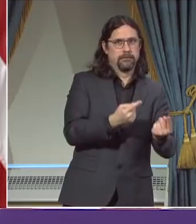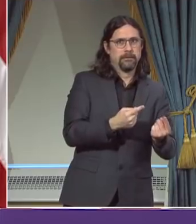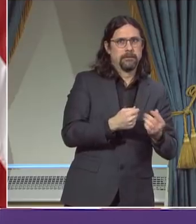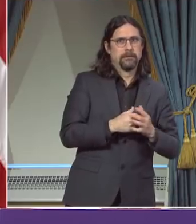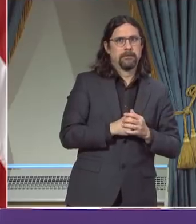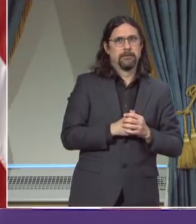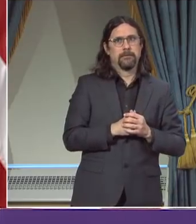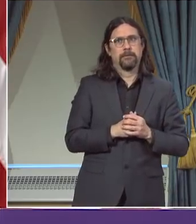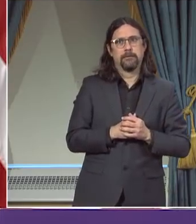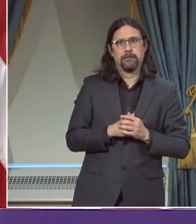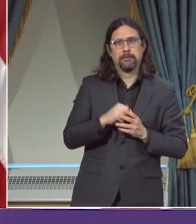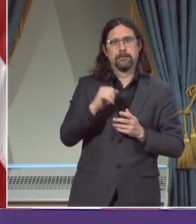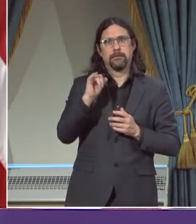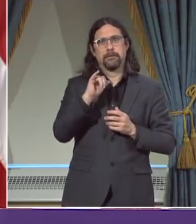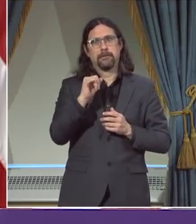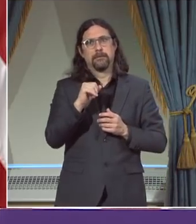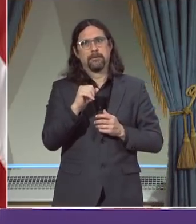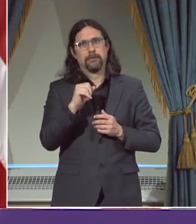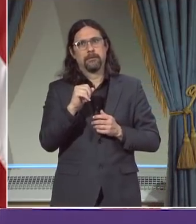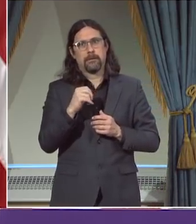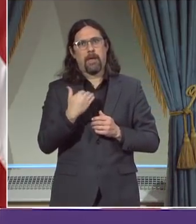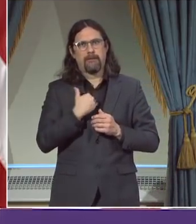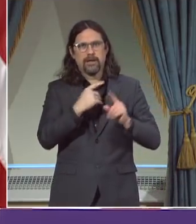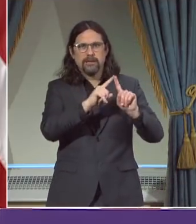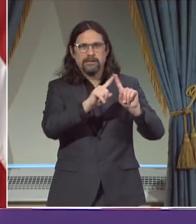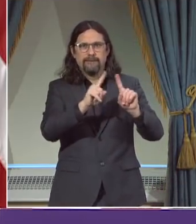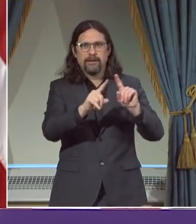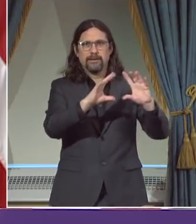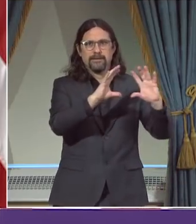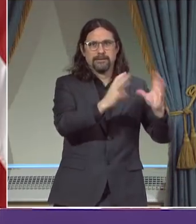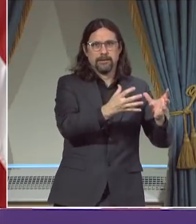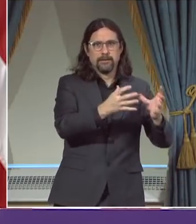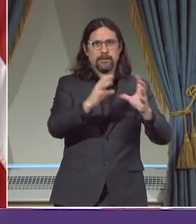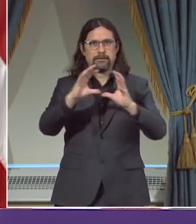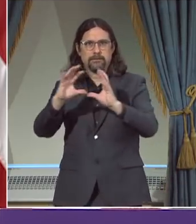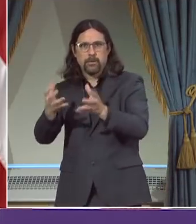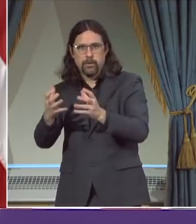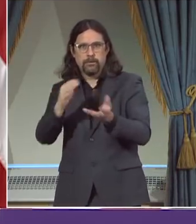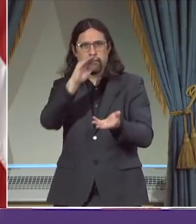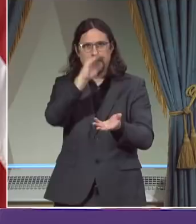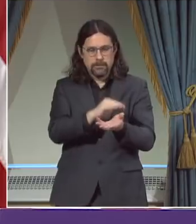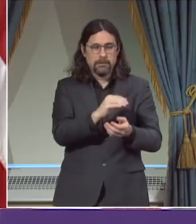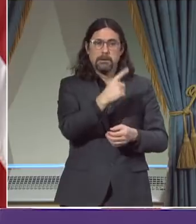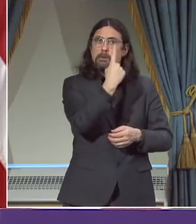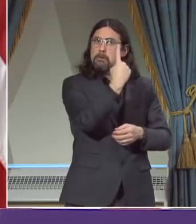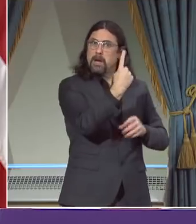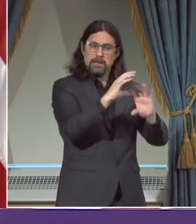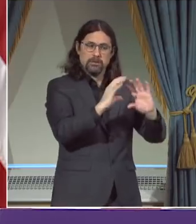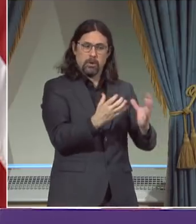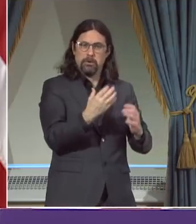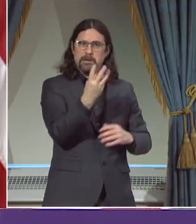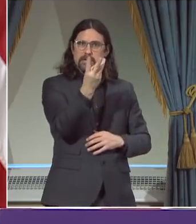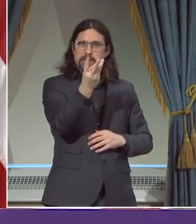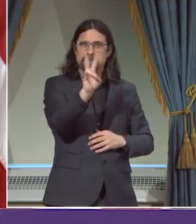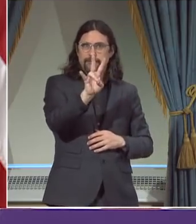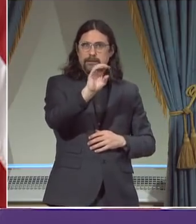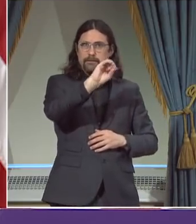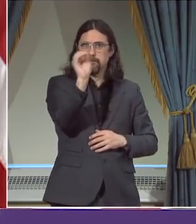POPULIATO N. THERE'S BEEN A 67% REDUCTION IN ONE CAEGTORANY D 53% REDUCTION IN